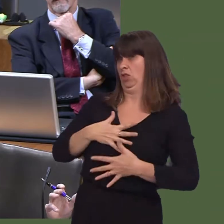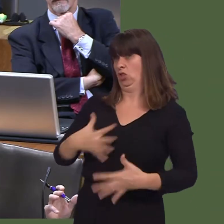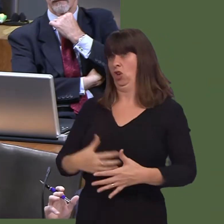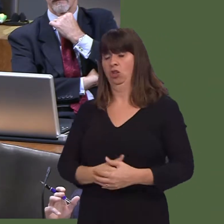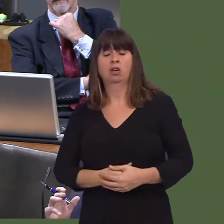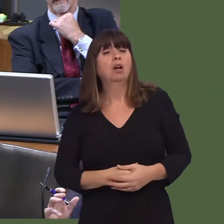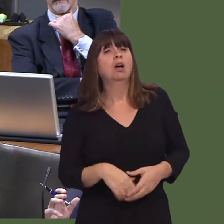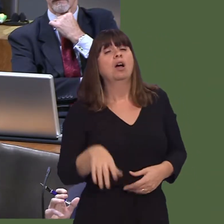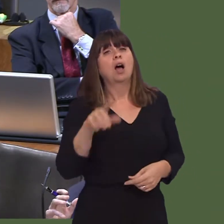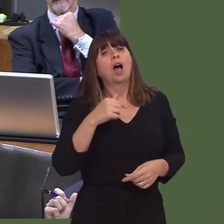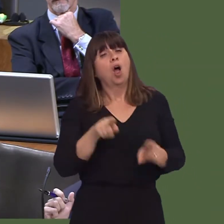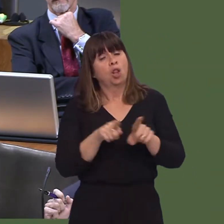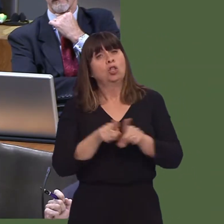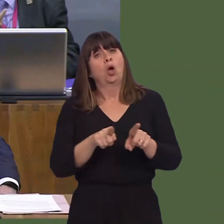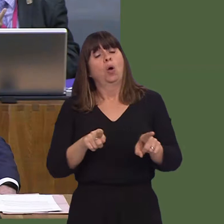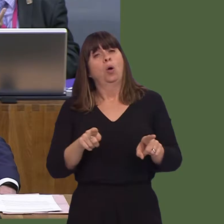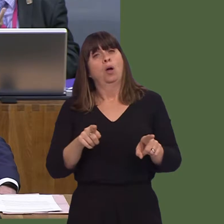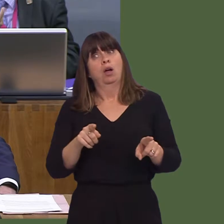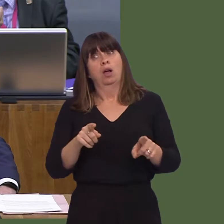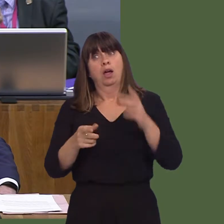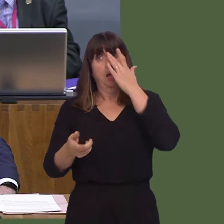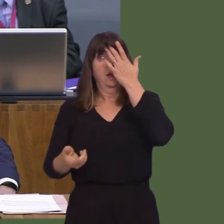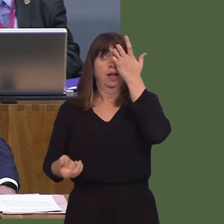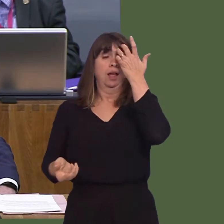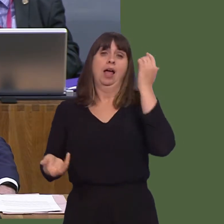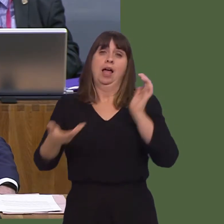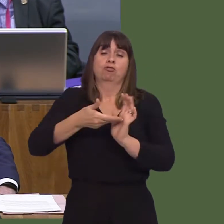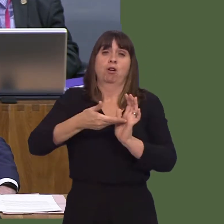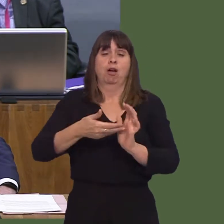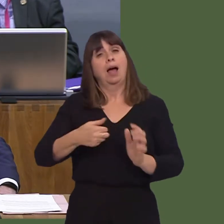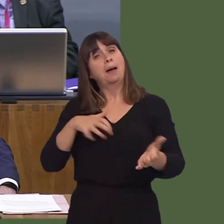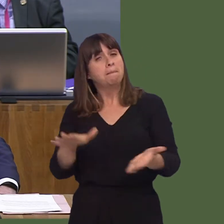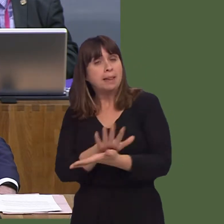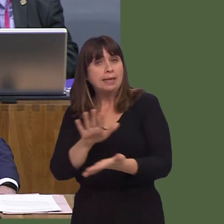I can also say that I am very pleased to see that he is following the hustings and arguments